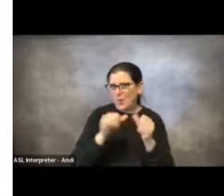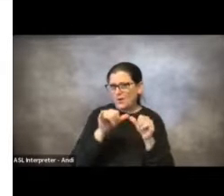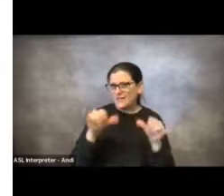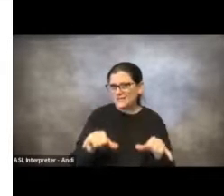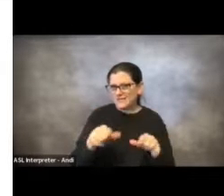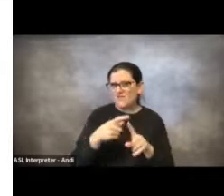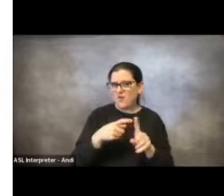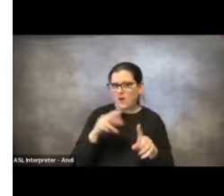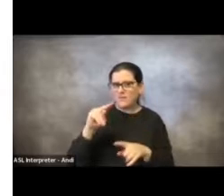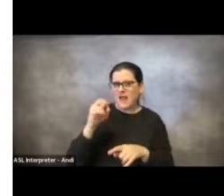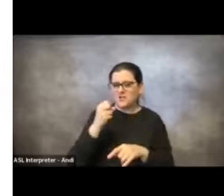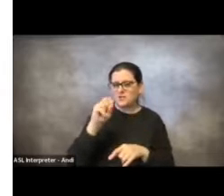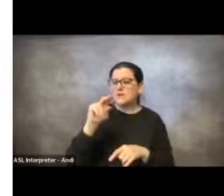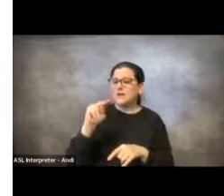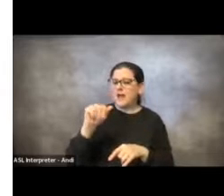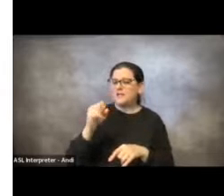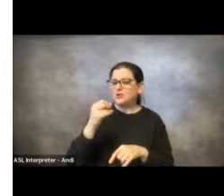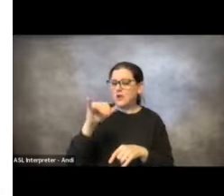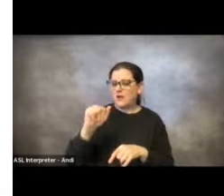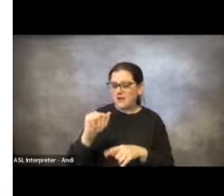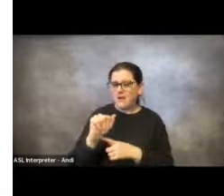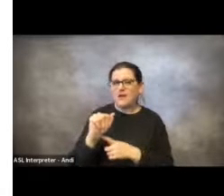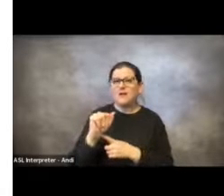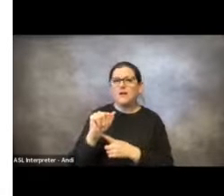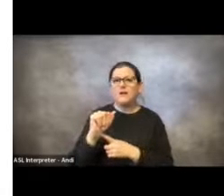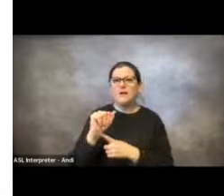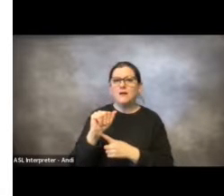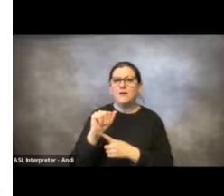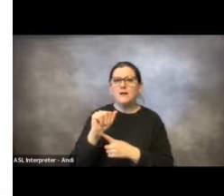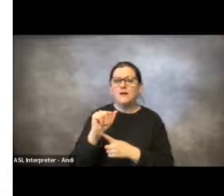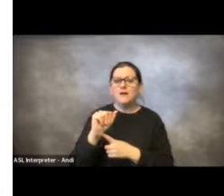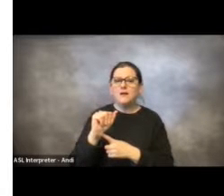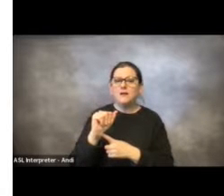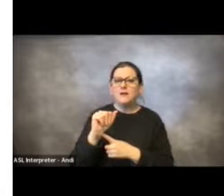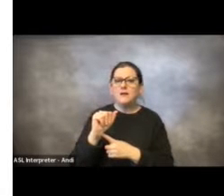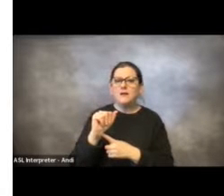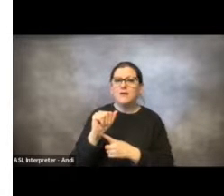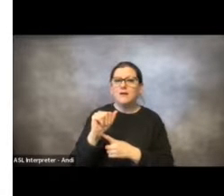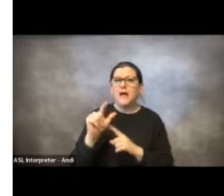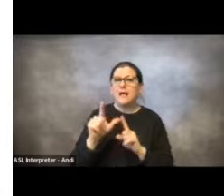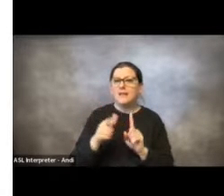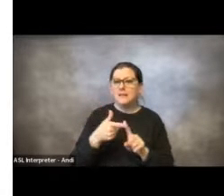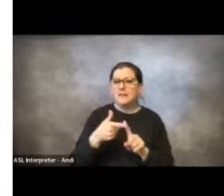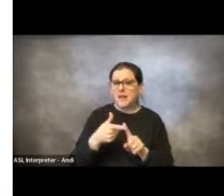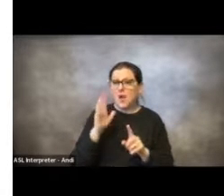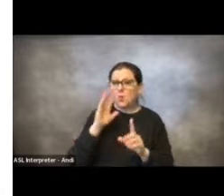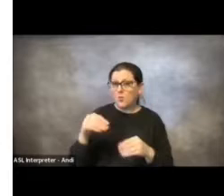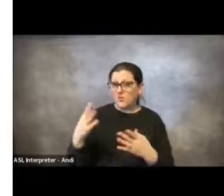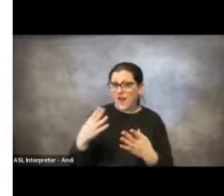NASHIA. And then we will provide a support referral protocol